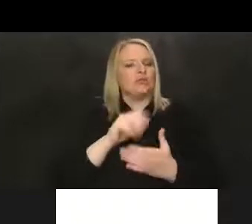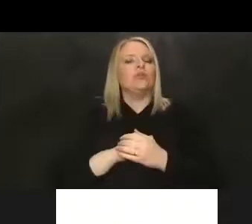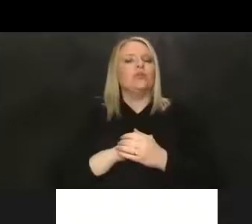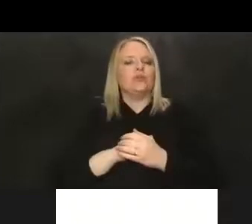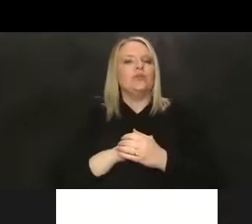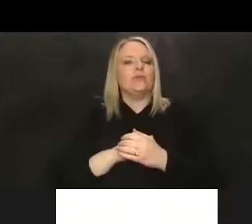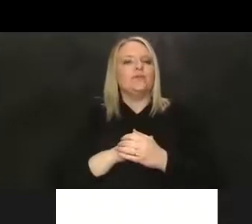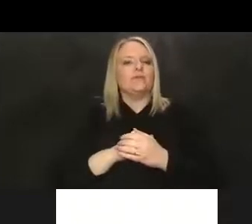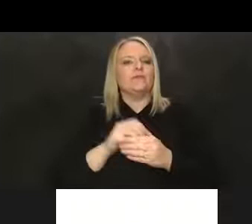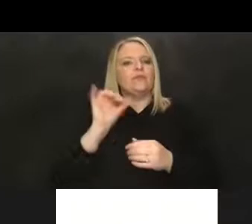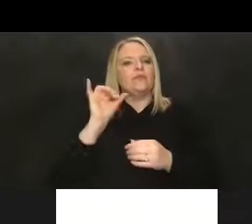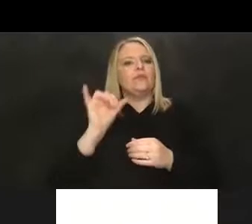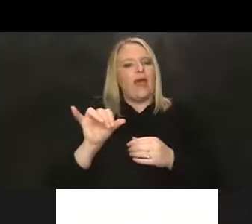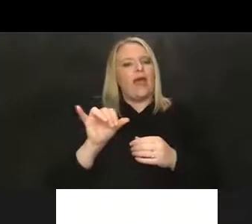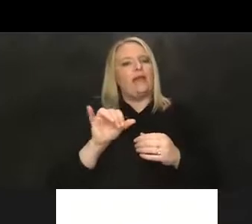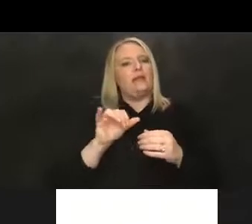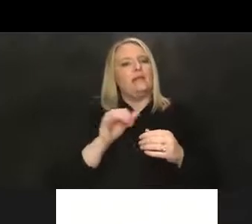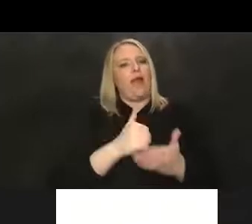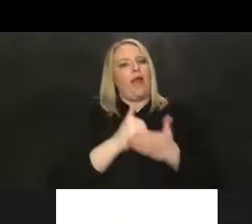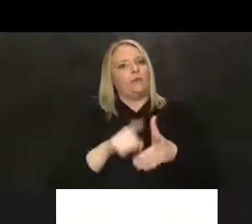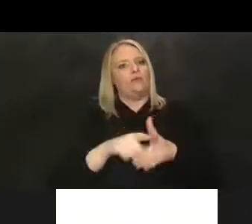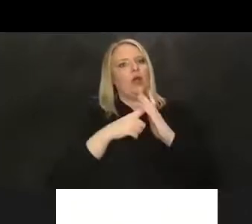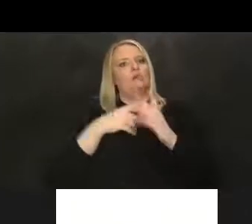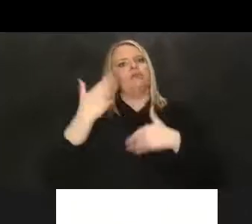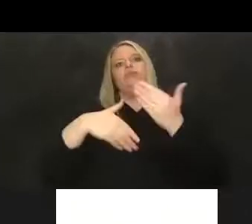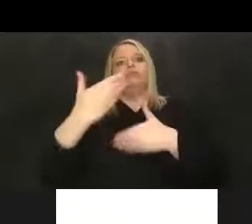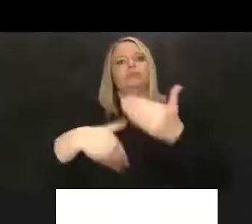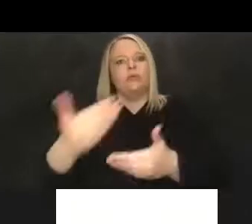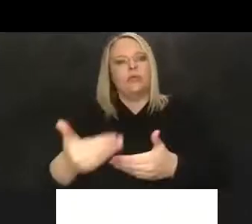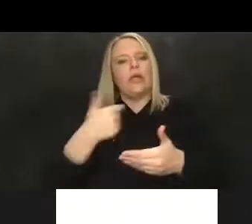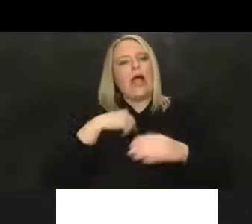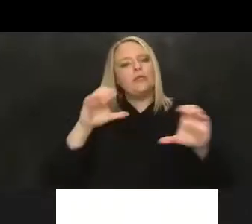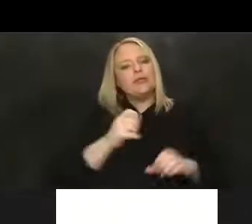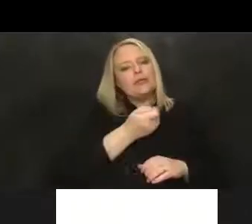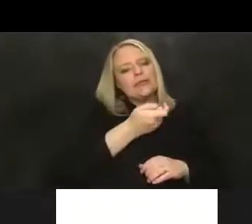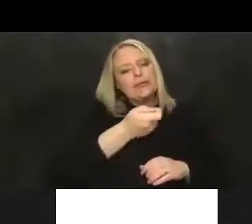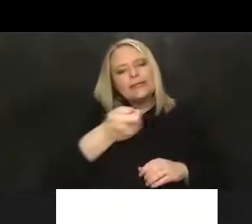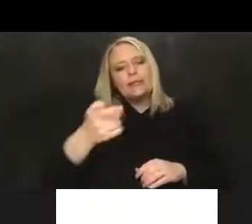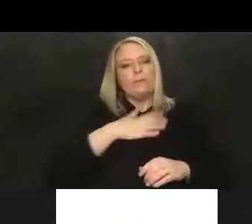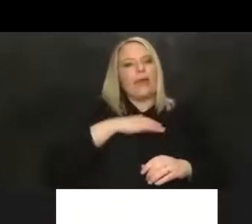been the springboard as well, and just started doing small things. At my kids school I did ASL